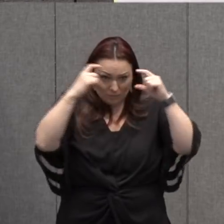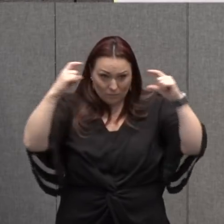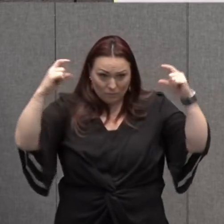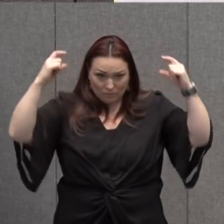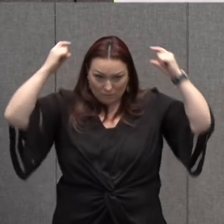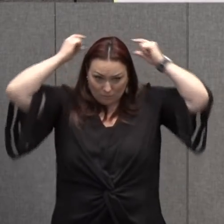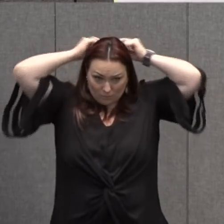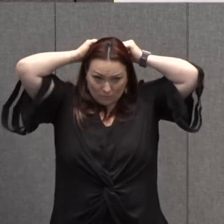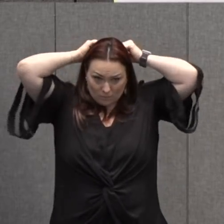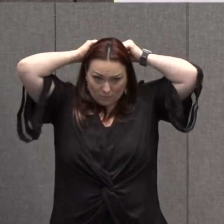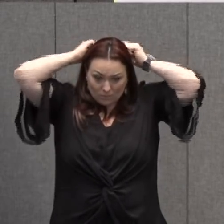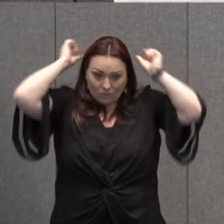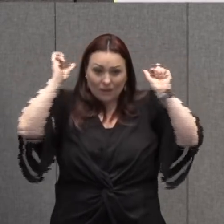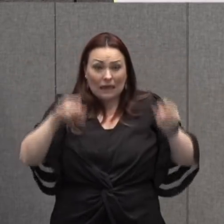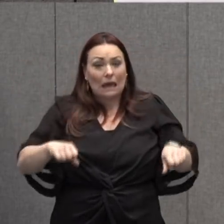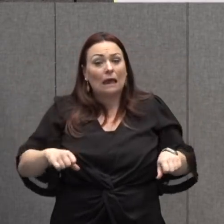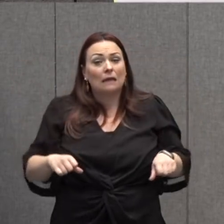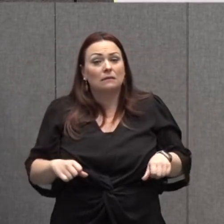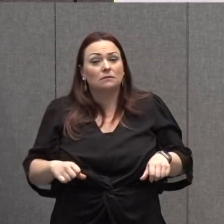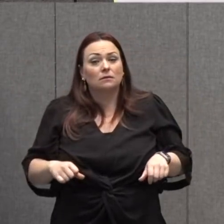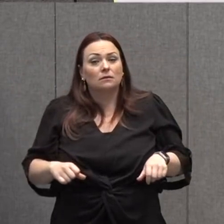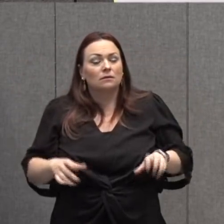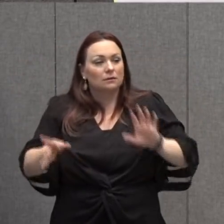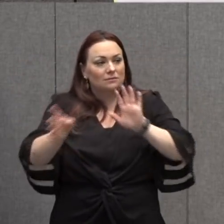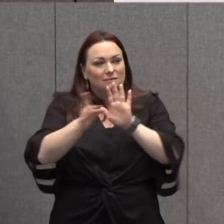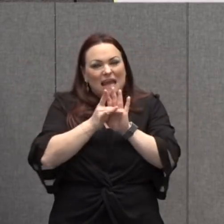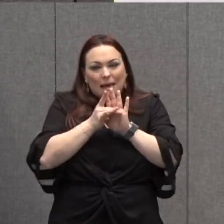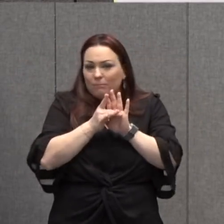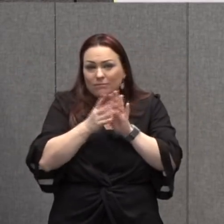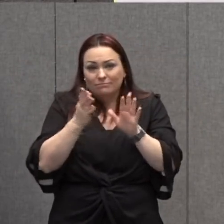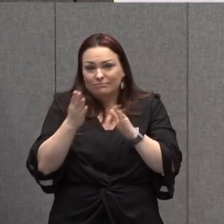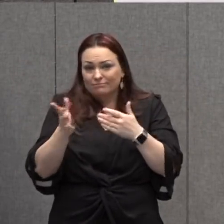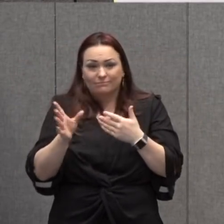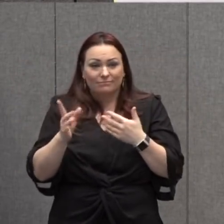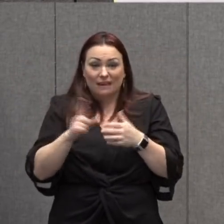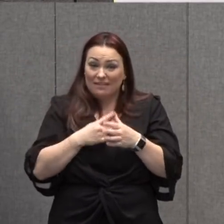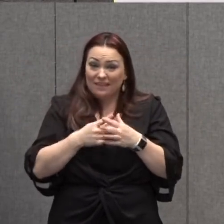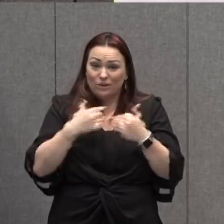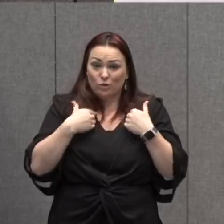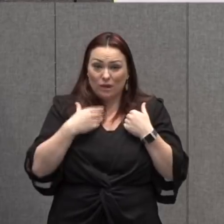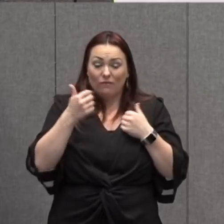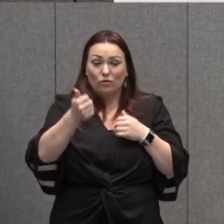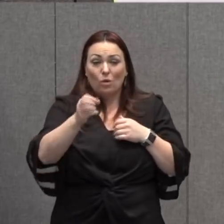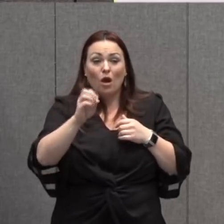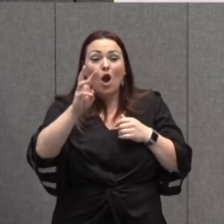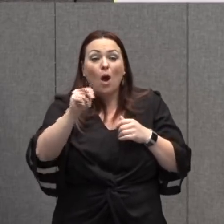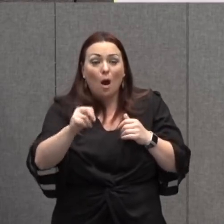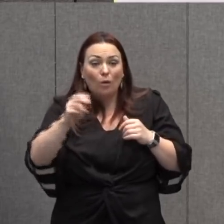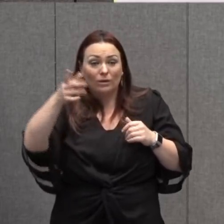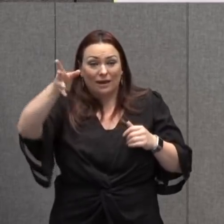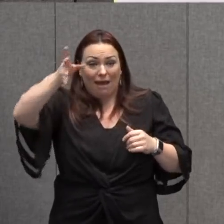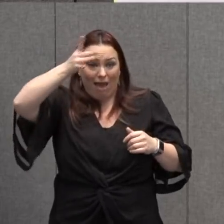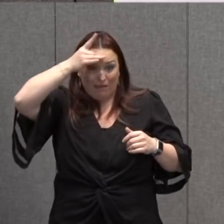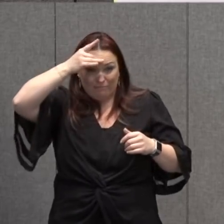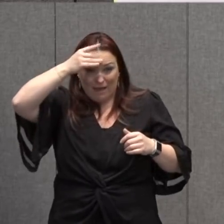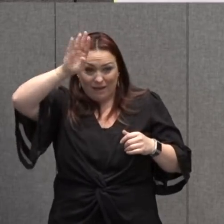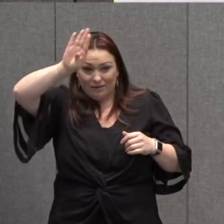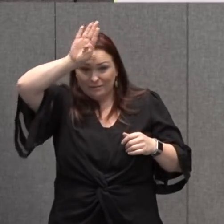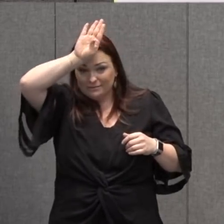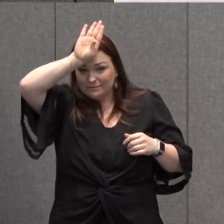And use tape and stick it on there, and then you will have your own headband game, which you can do with all kinds of different stuff.